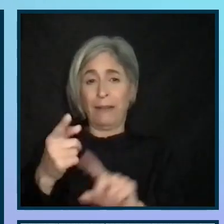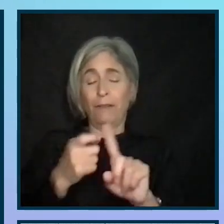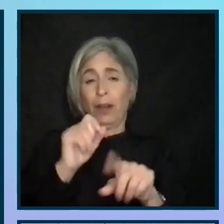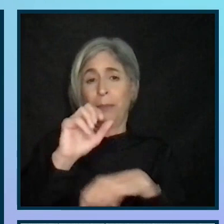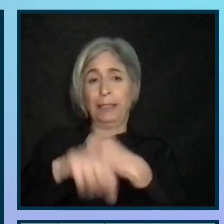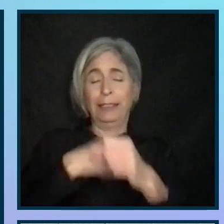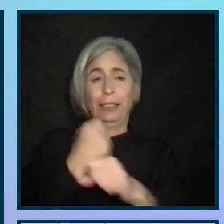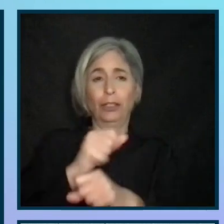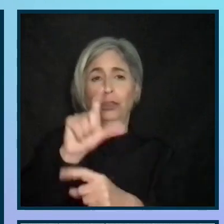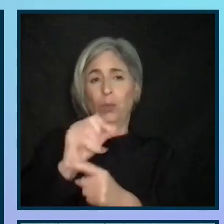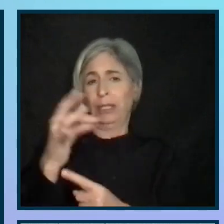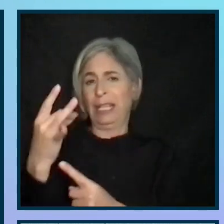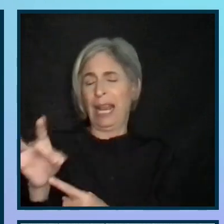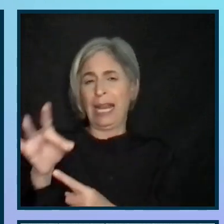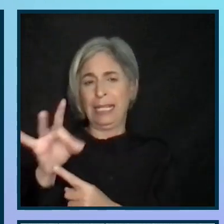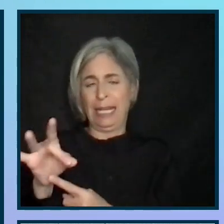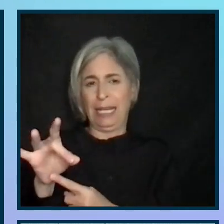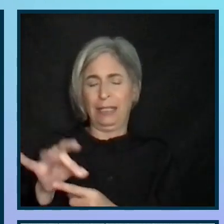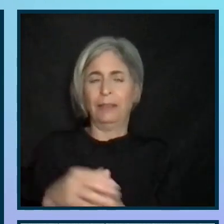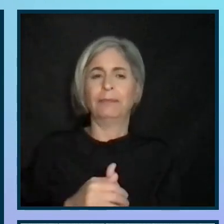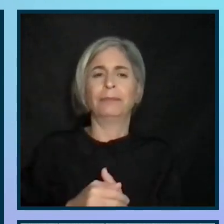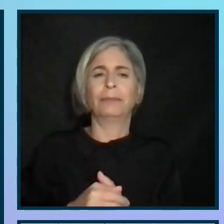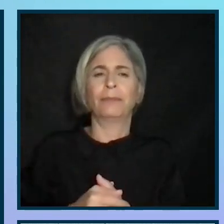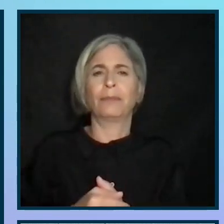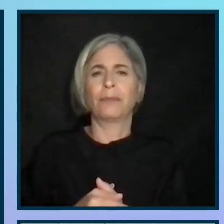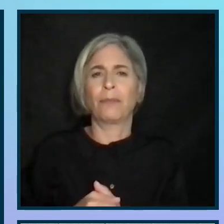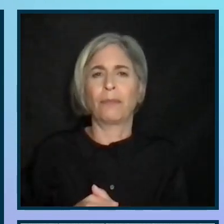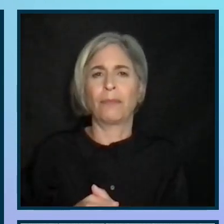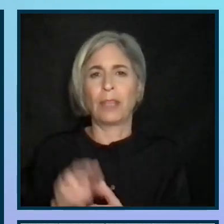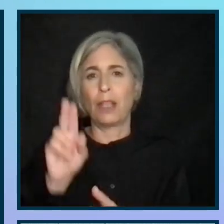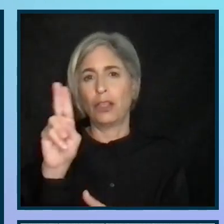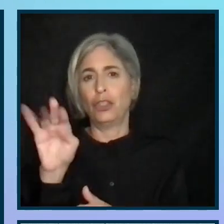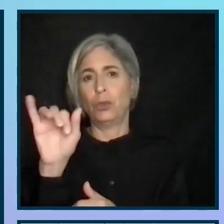This data comes from the usable net, year end report from 2021.